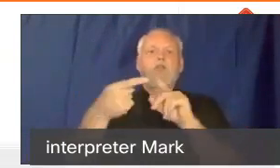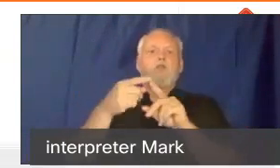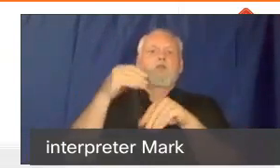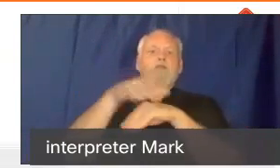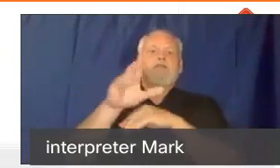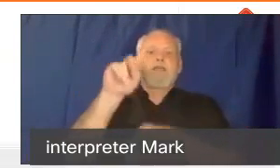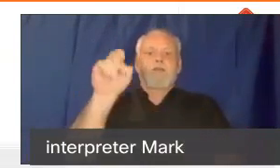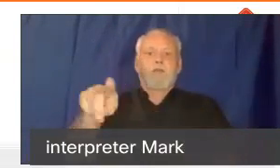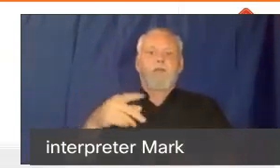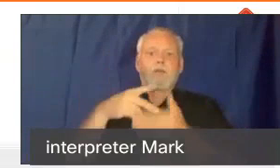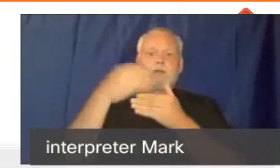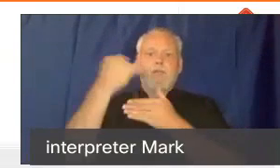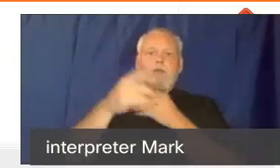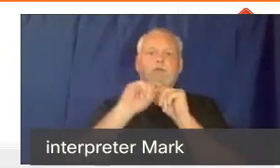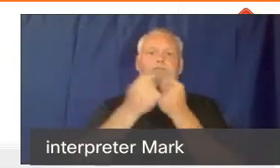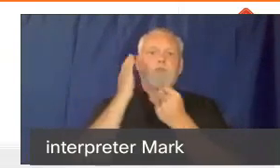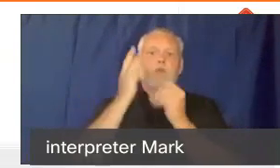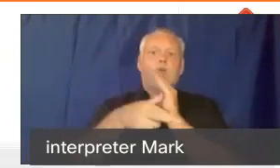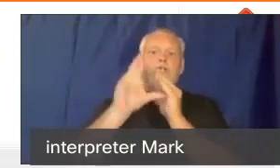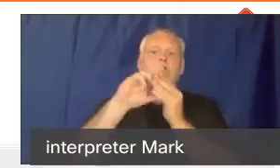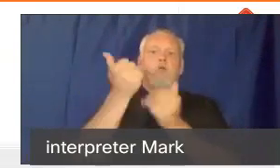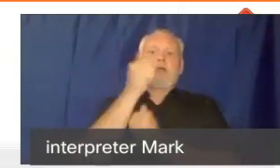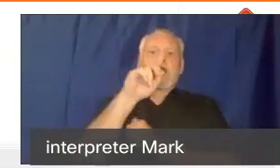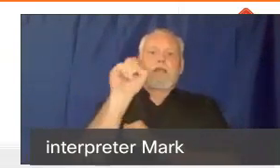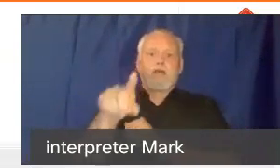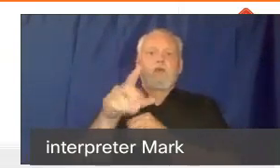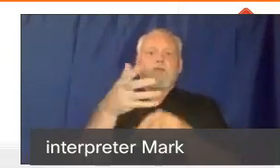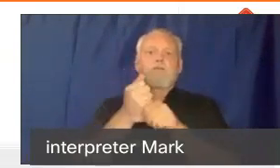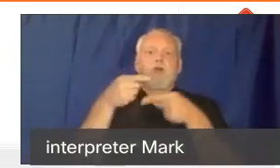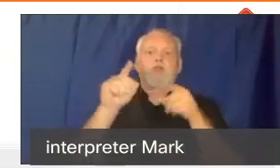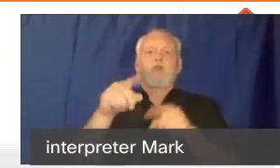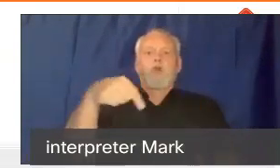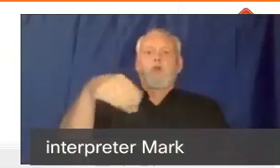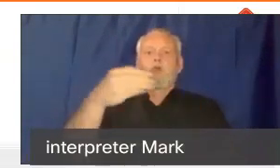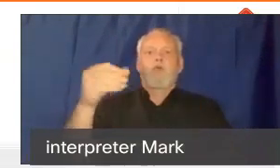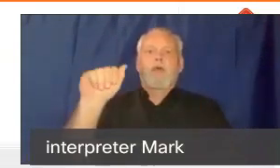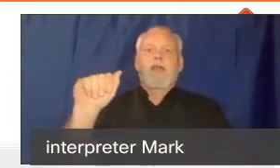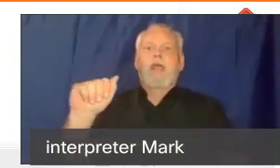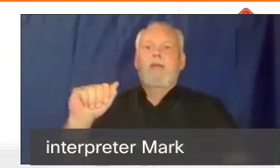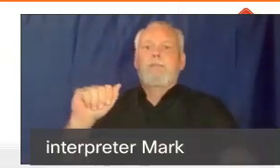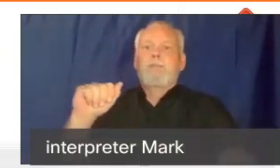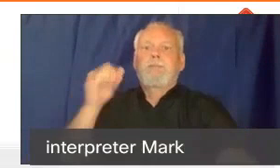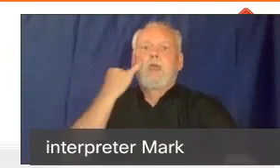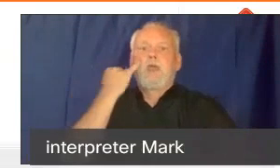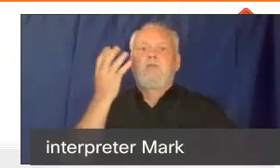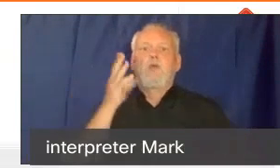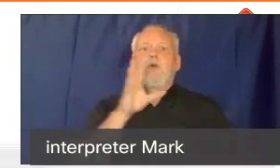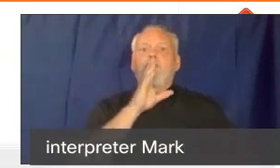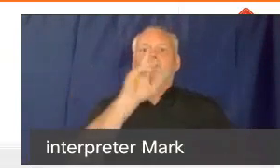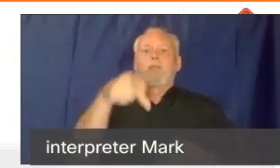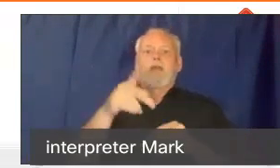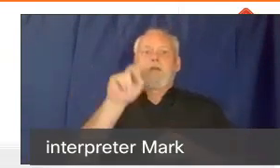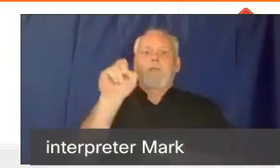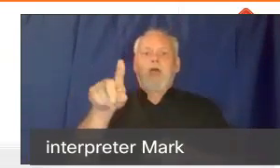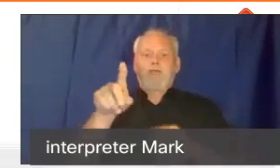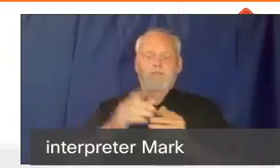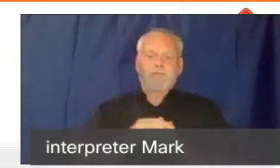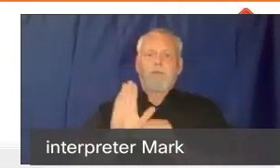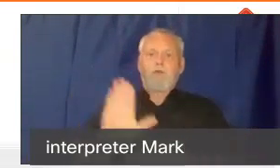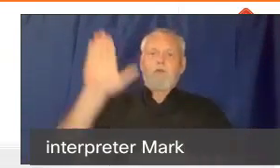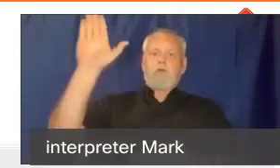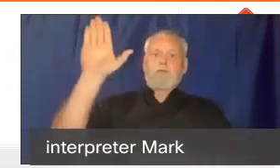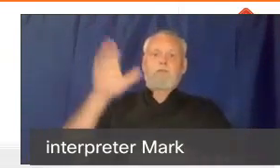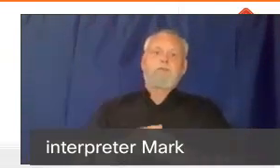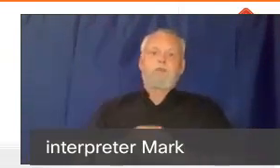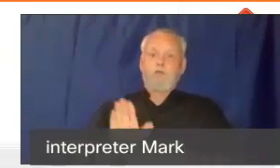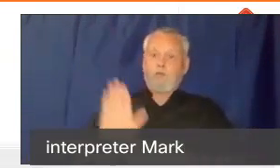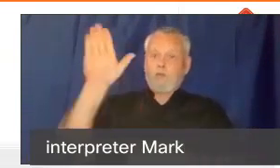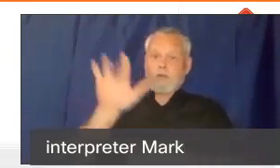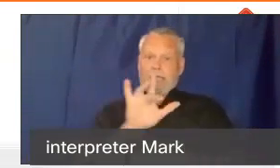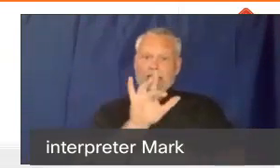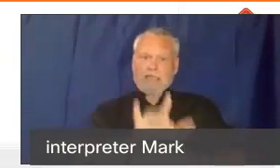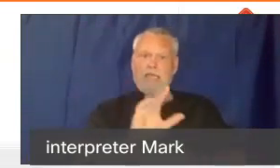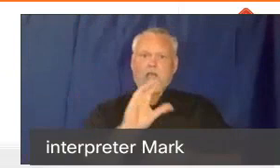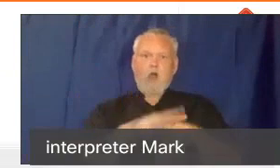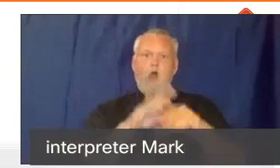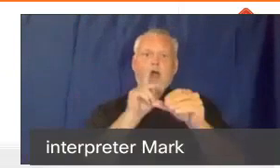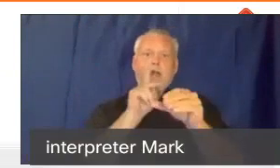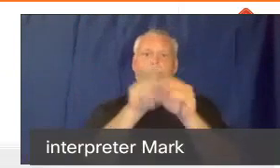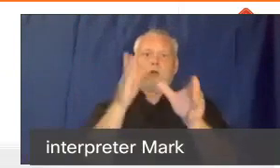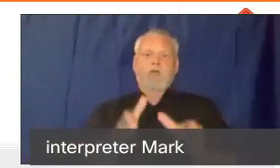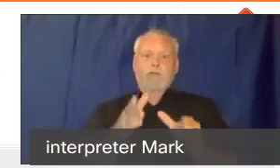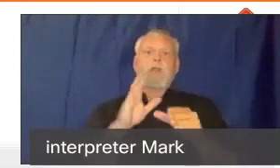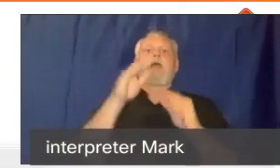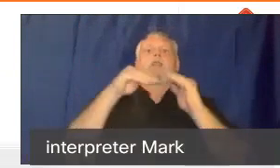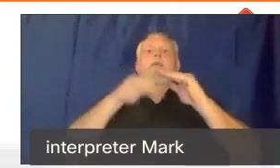The project team will be reviewing any questions received during the Q a session if you would like to speak up and ask your question, please raise your hand to raise your hand click on participants on the bottom right? Corner of the Webex window.